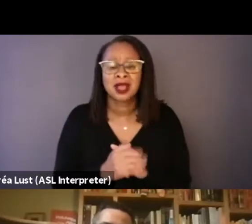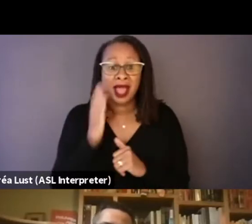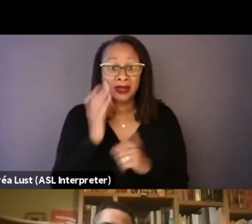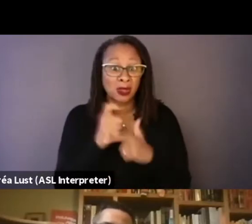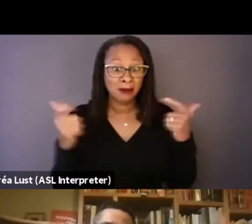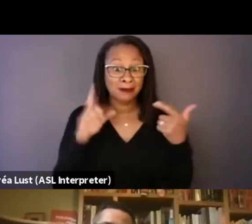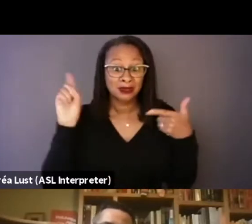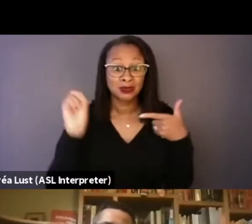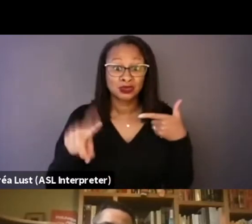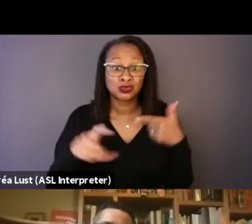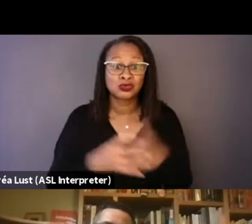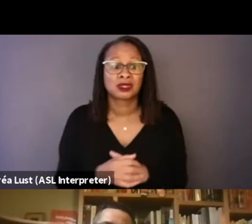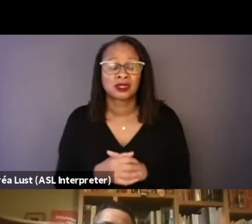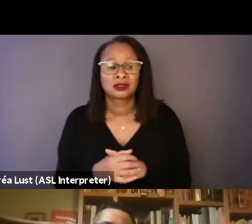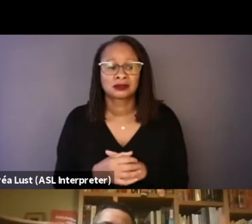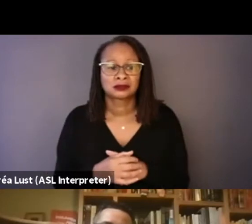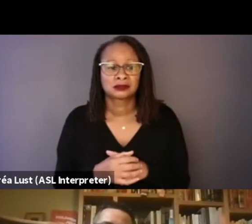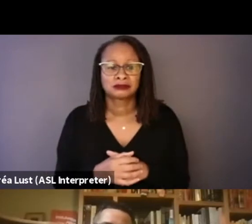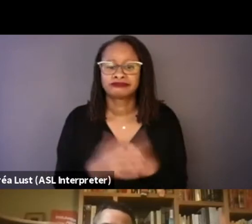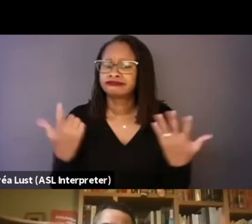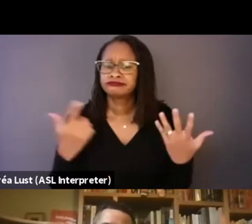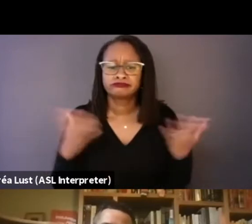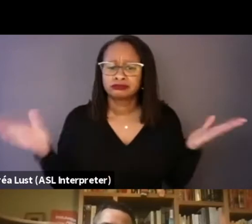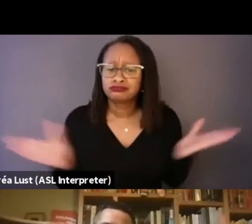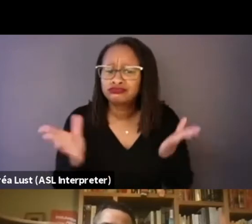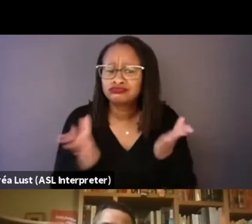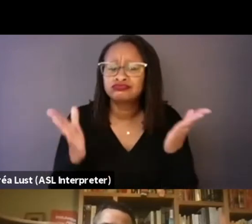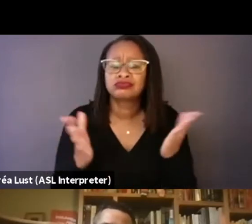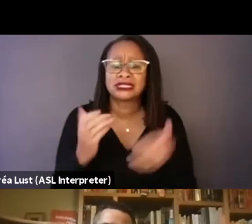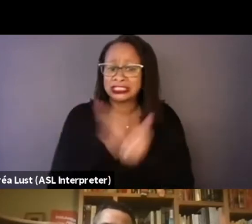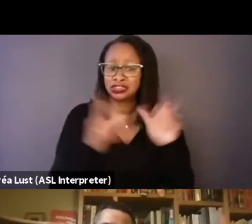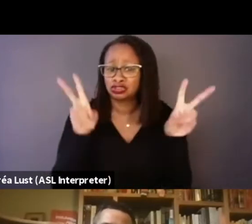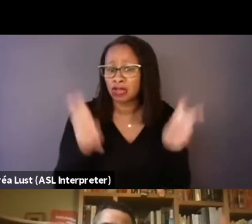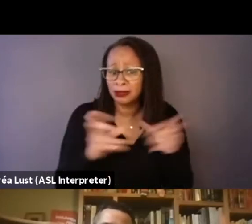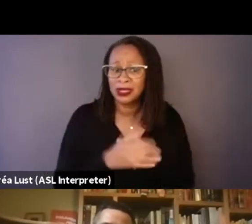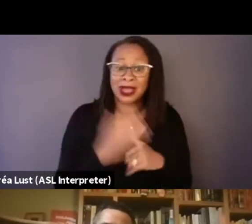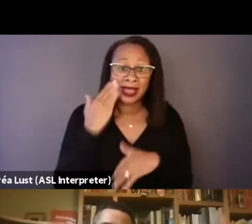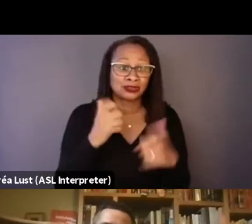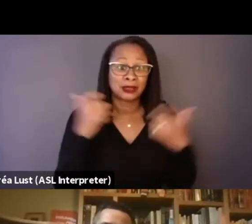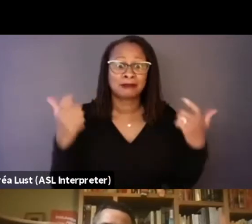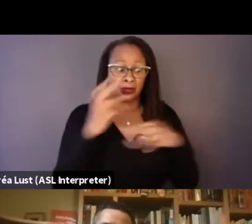but what drove you to these subjects in the first place? Because I know there's a big wide world out there,